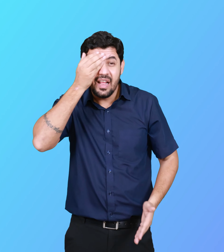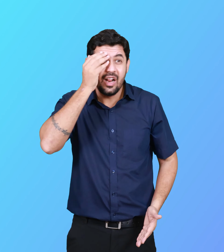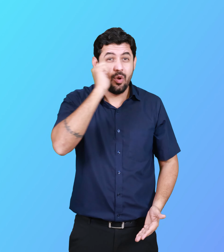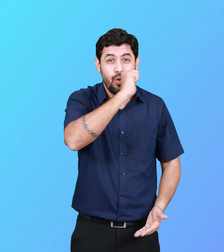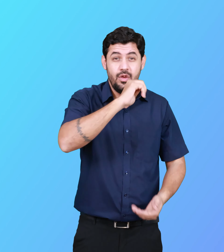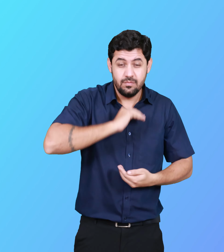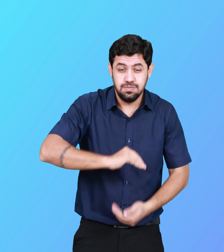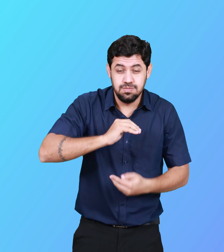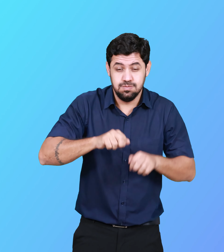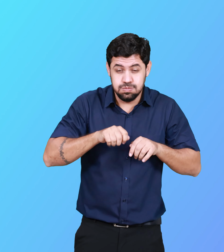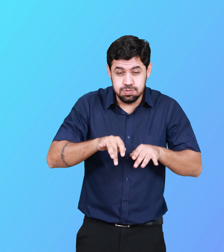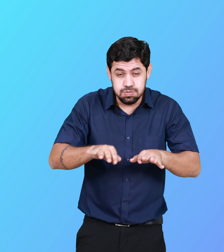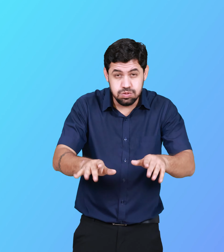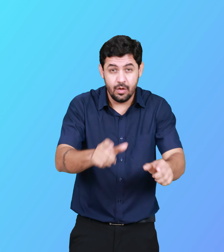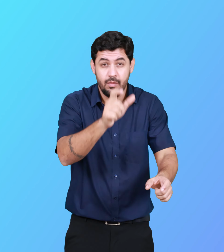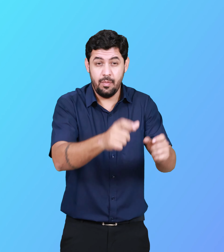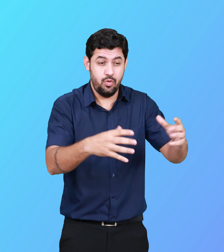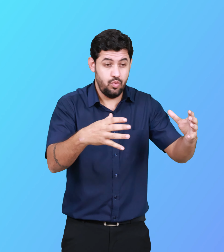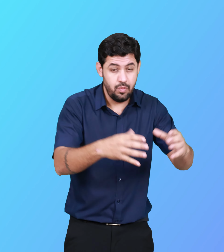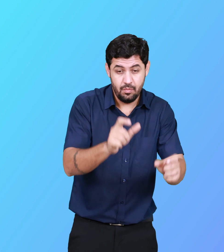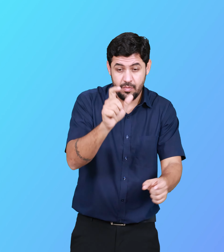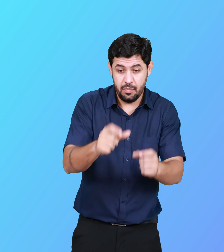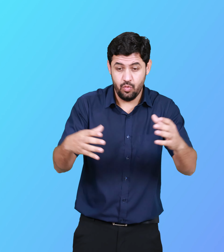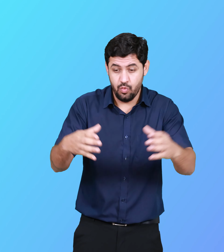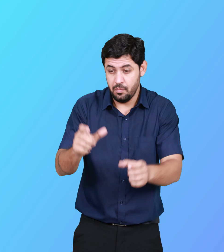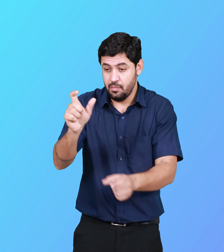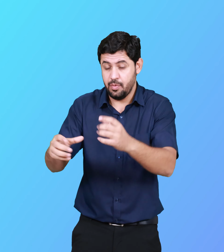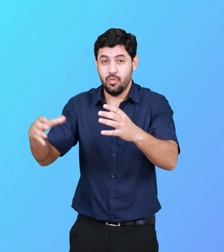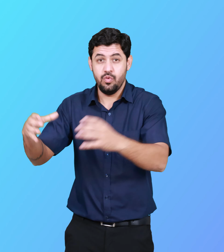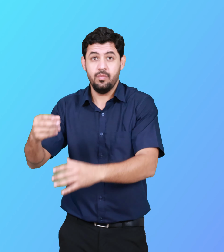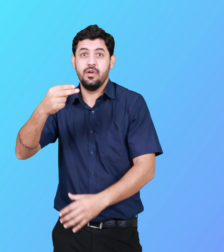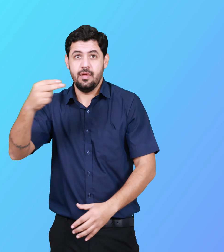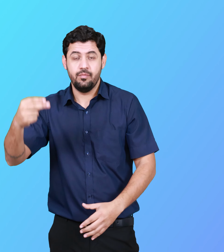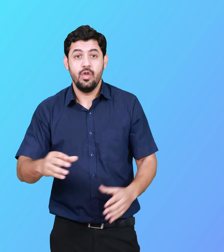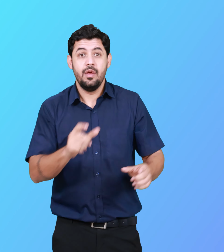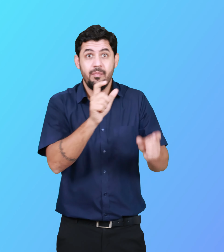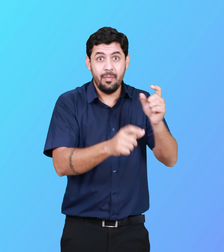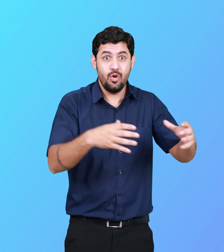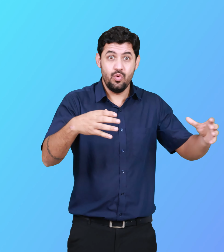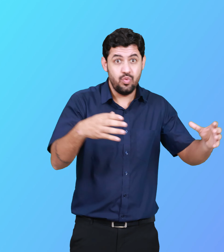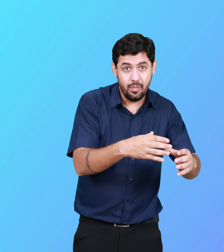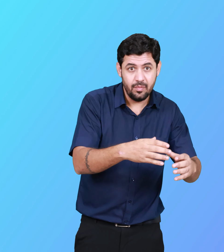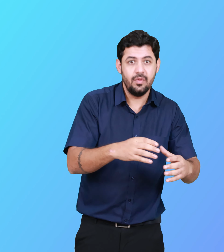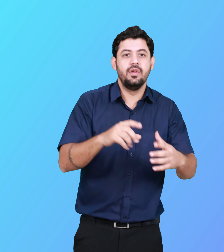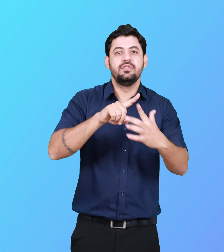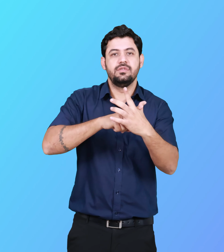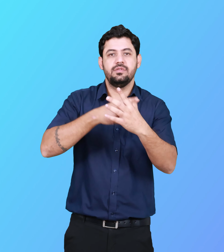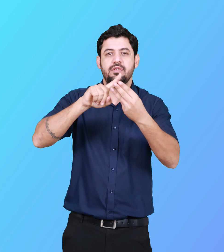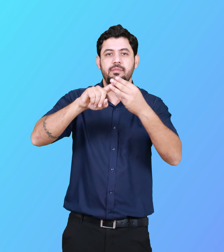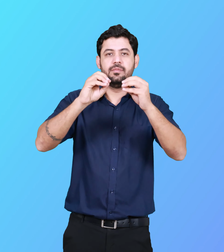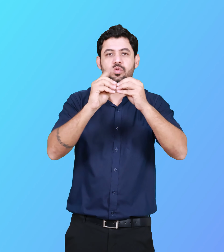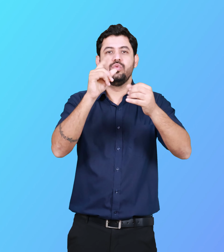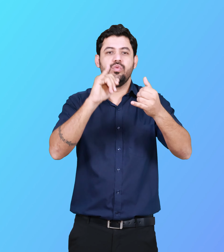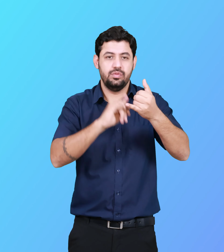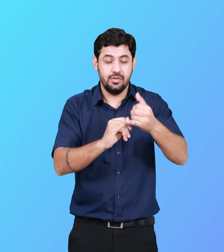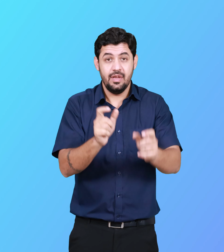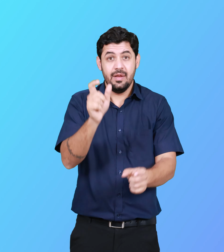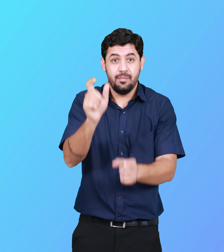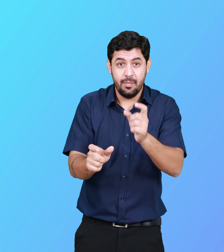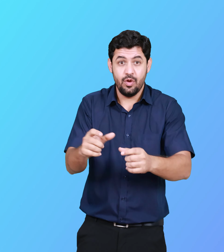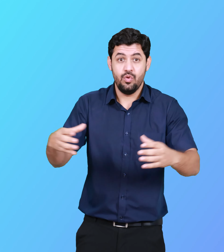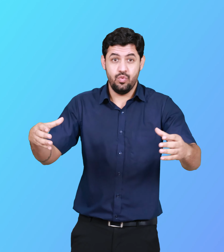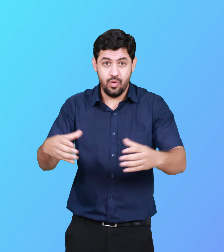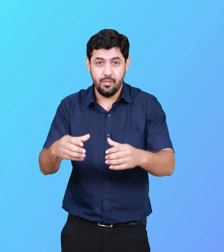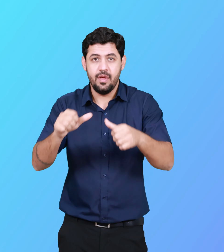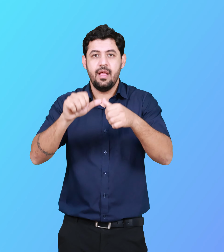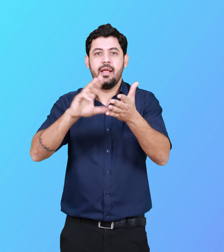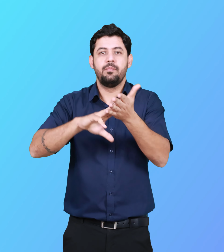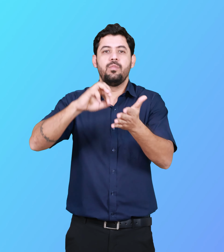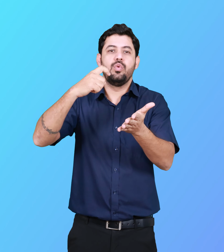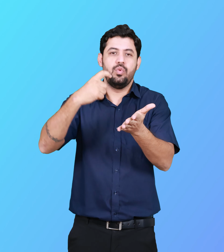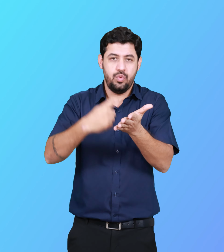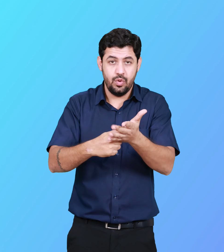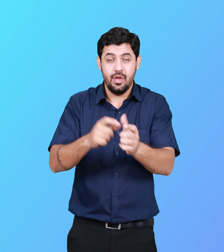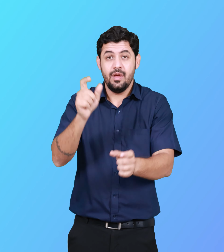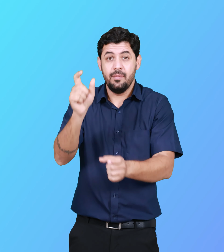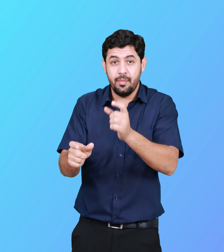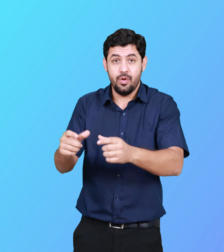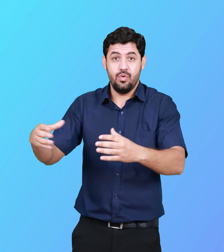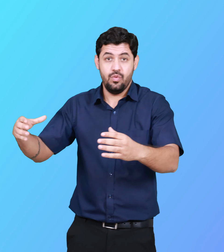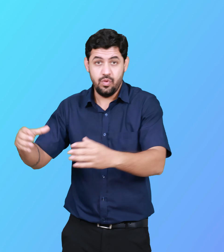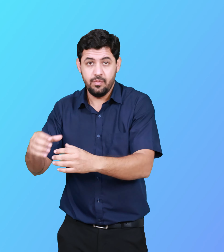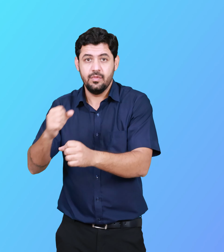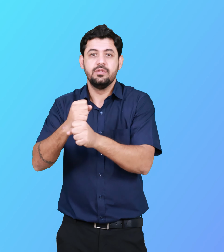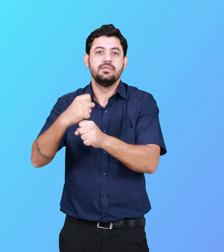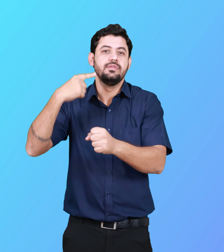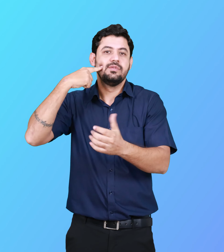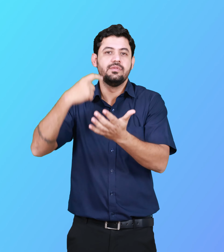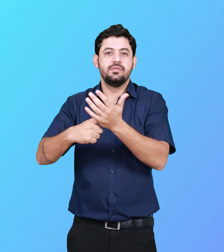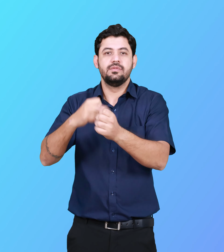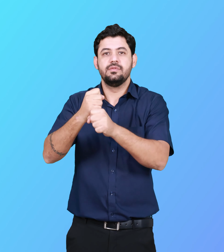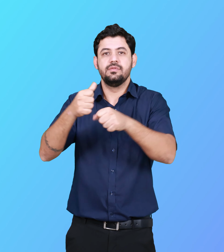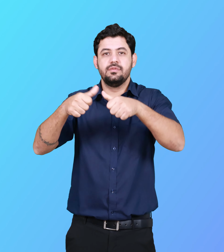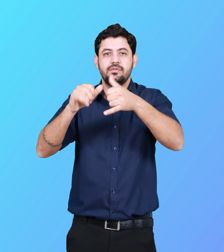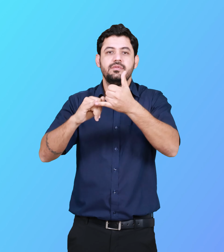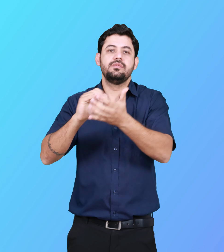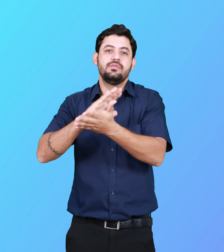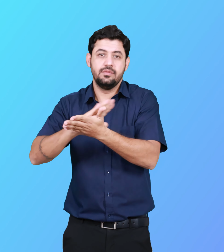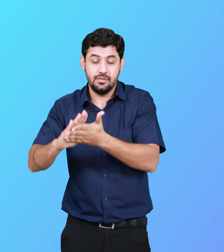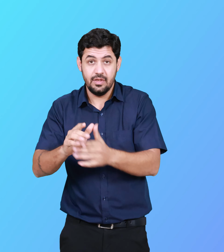Canaan was also the ancestor of the Jebusites, Amorites, Girgashites,